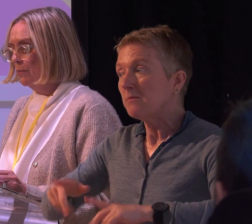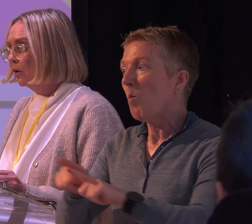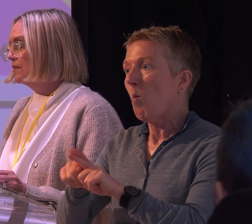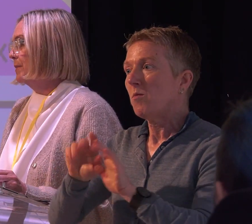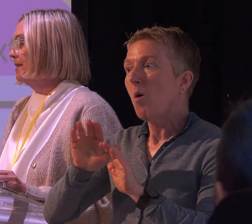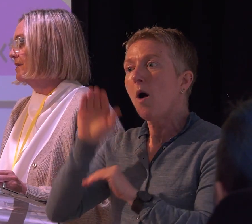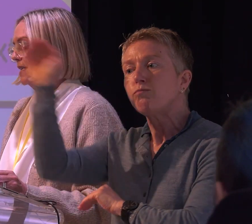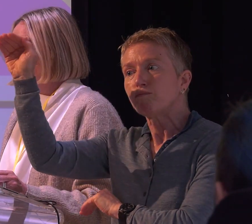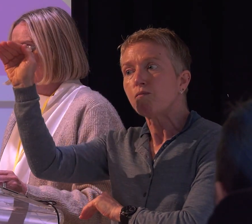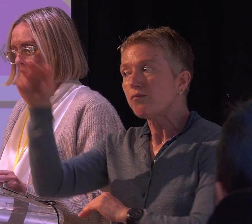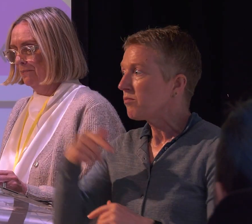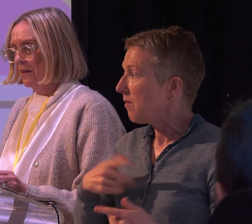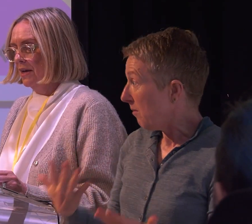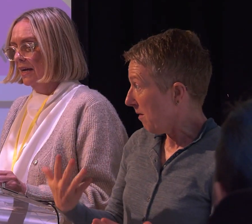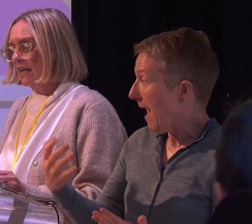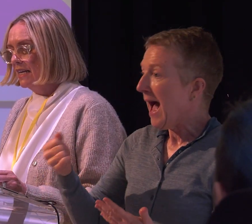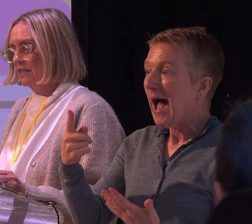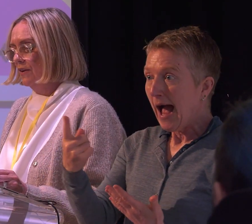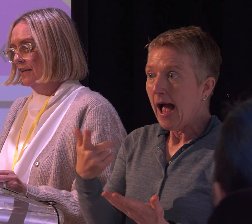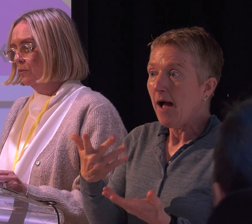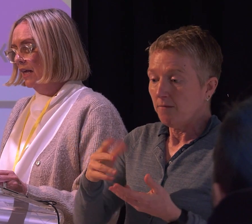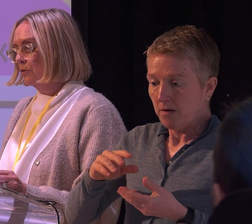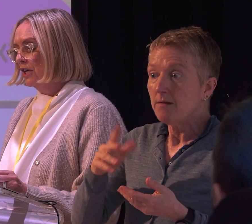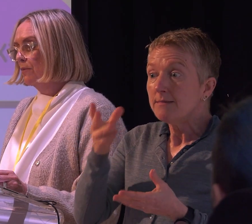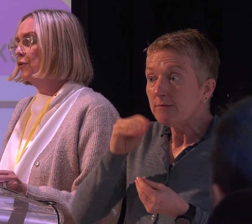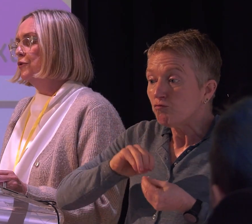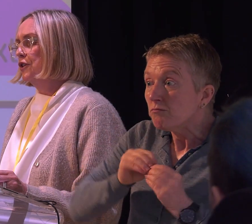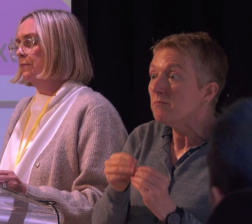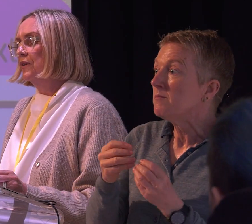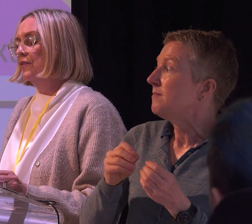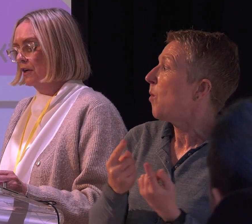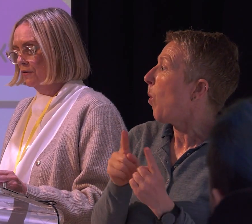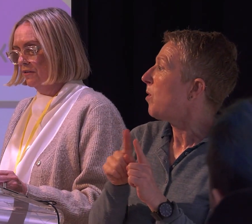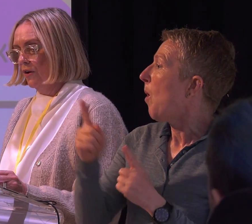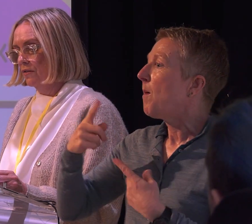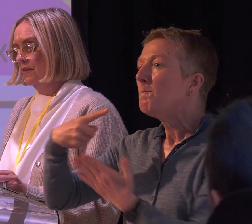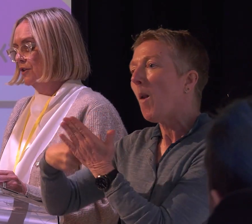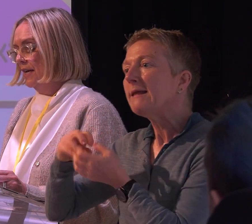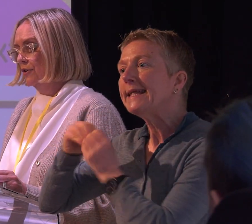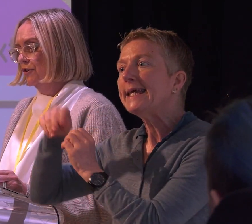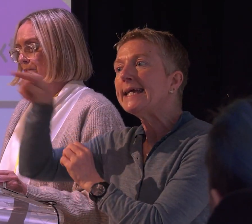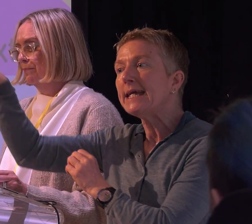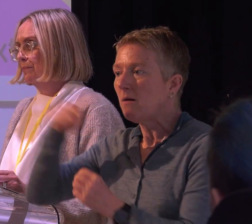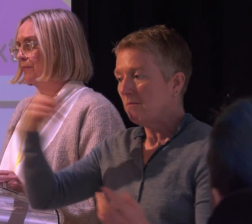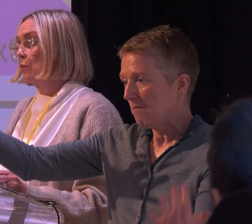and policy makers here today, and collectively, will help shape the future of inclusive arts and education.